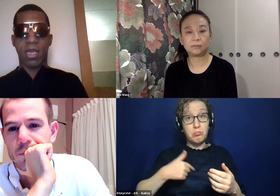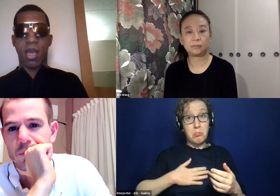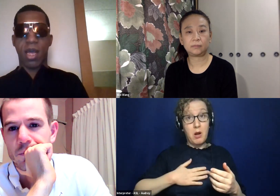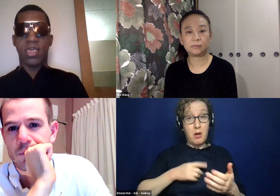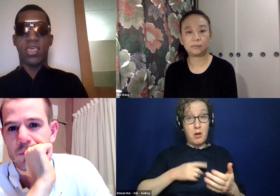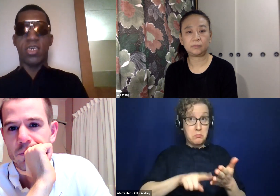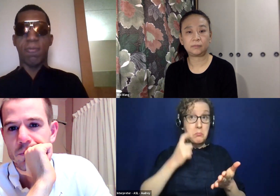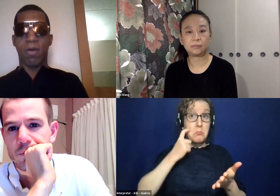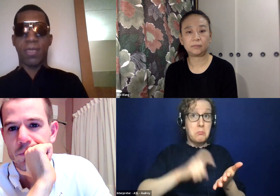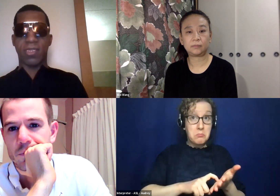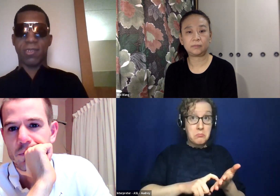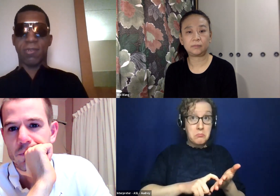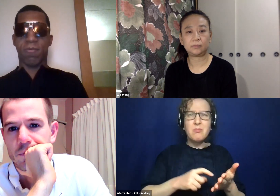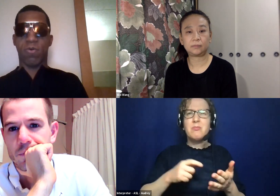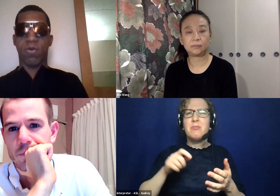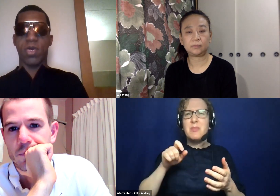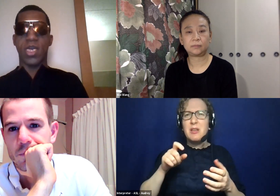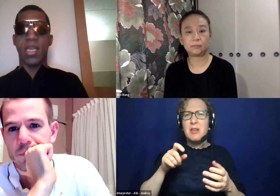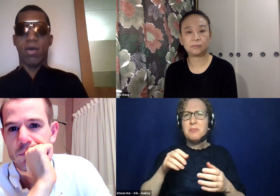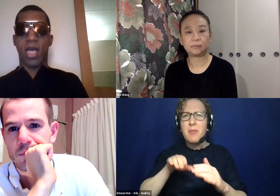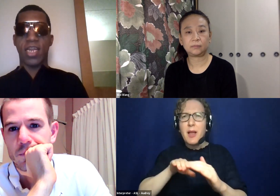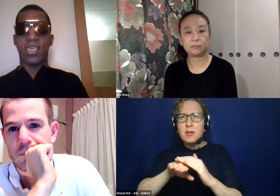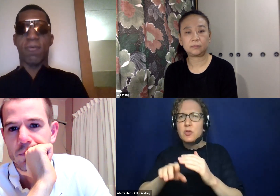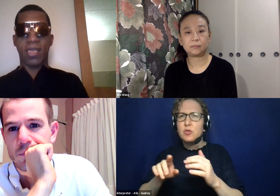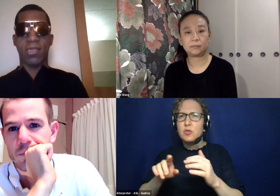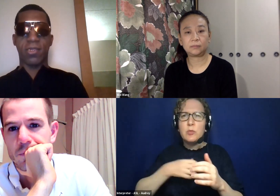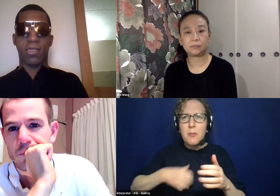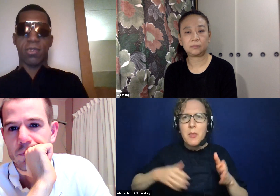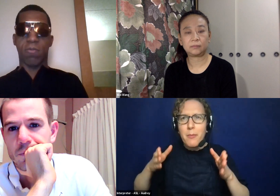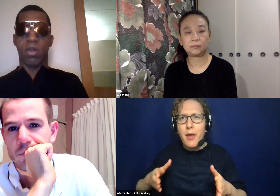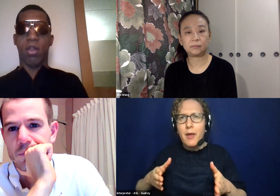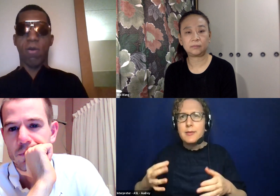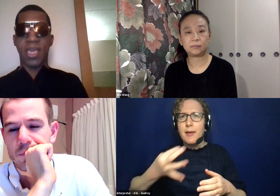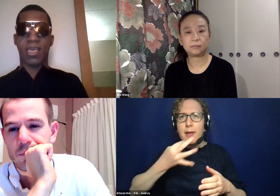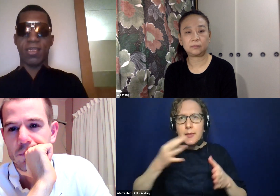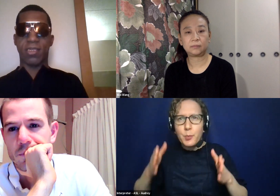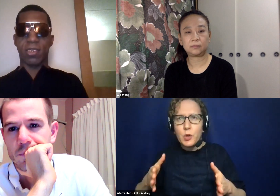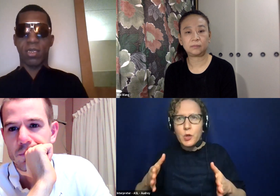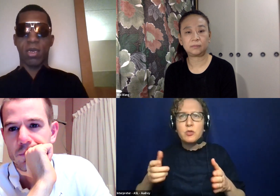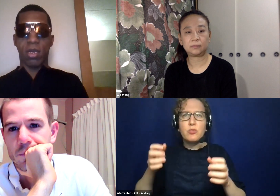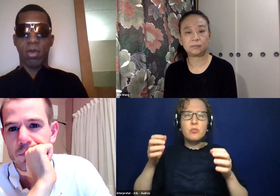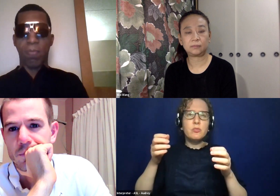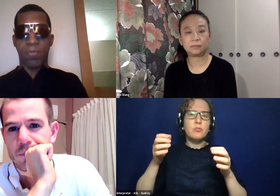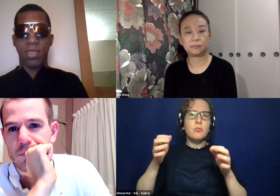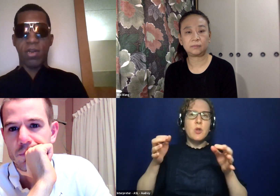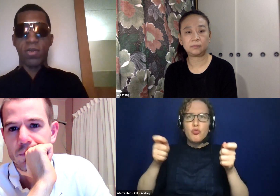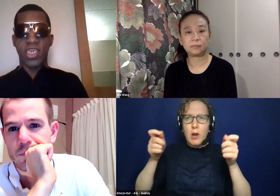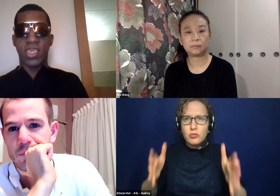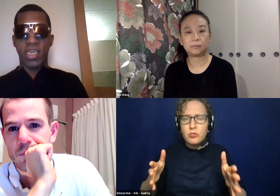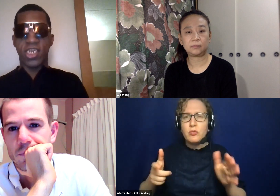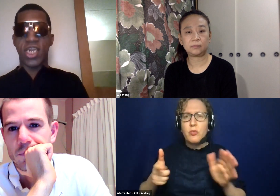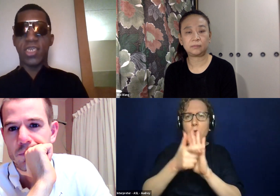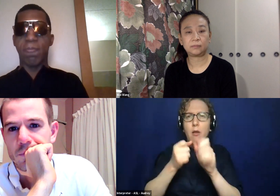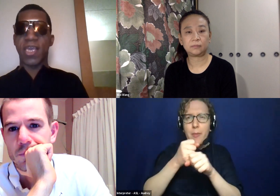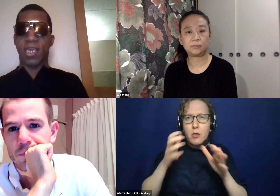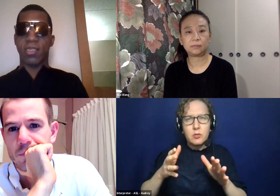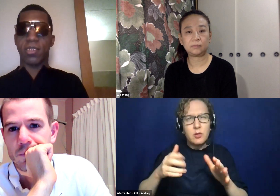diplomats, you know, Directors, lawmakers, you know, change makers,